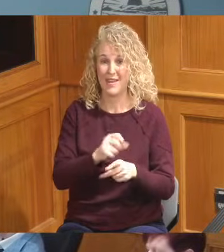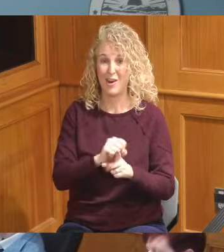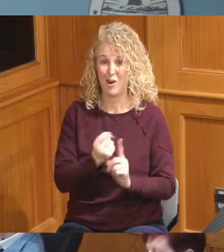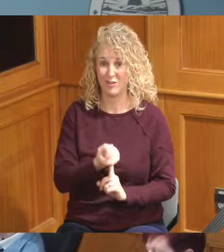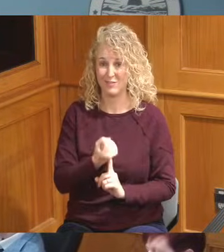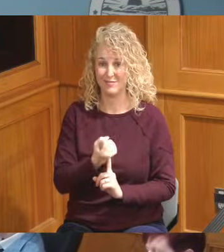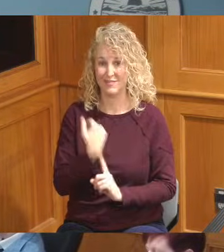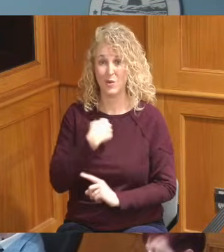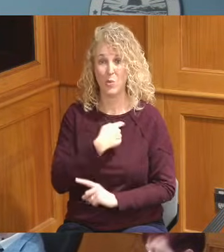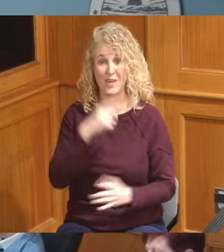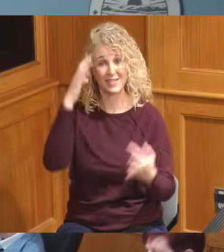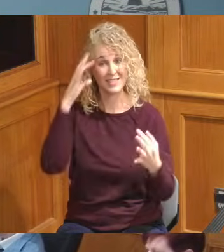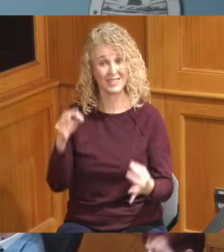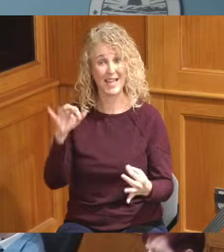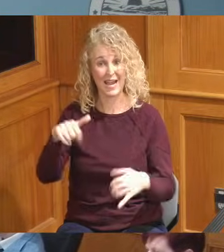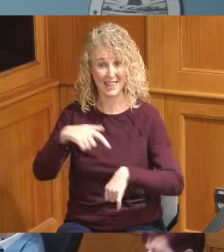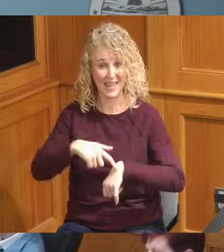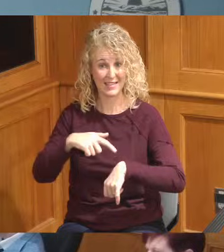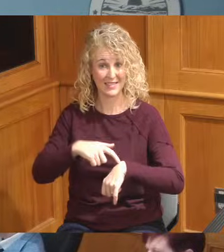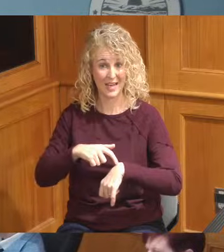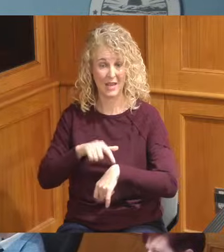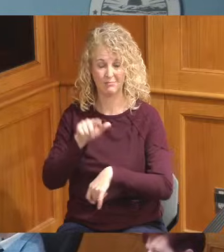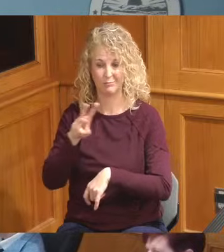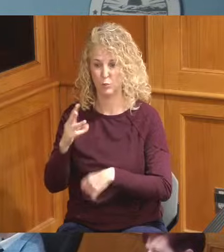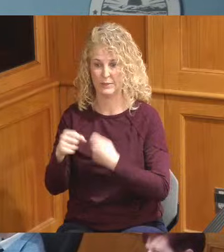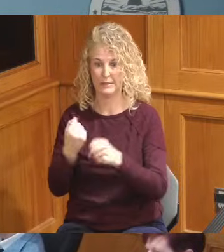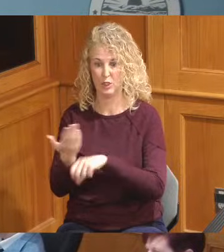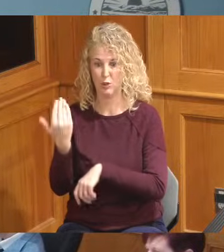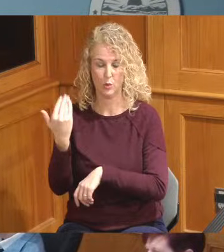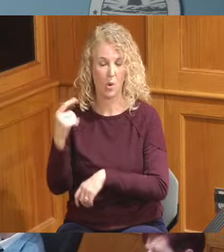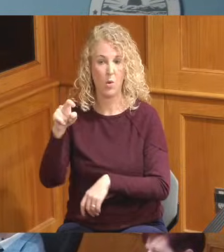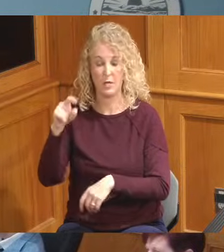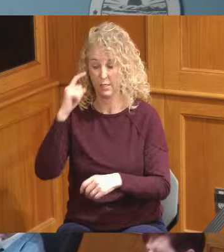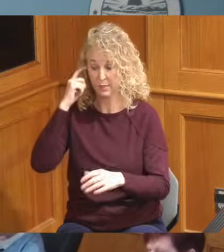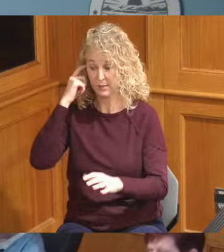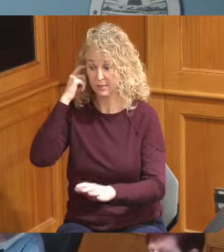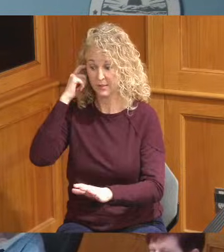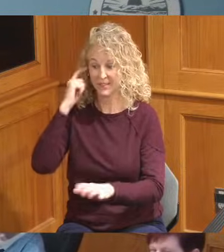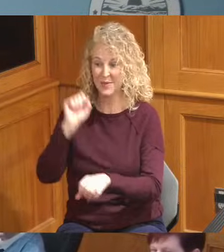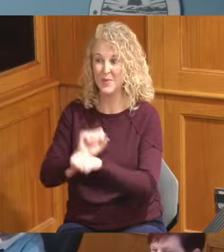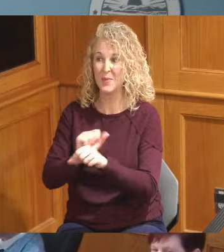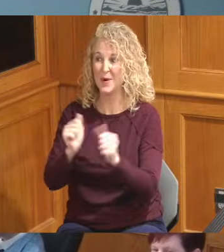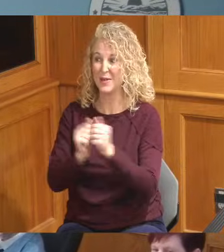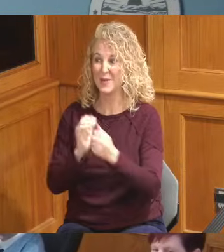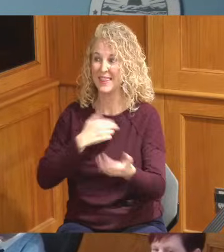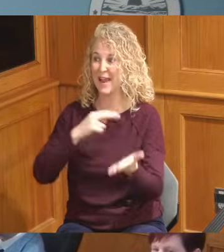we decided at that time it was in our best interest to work with our networks to take